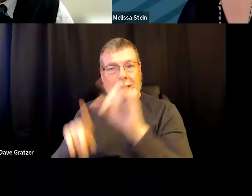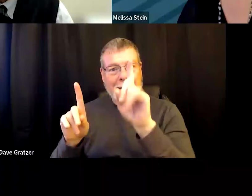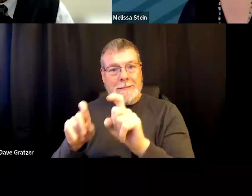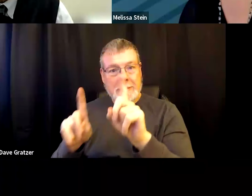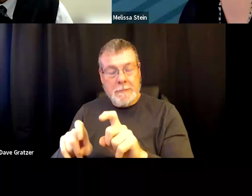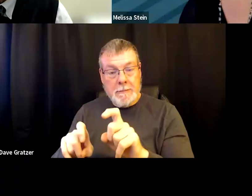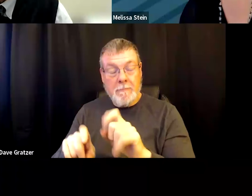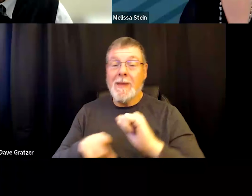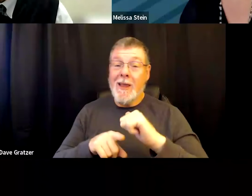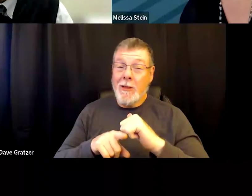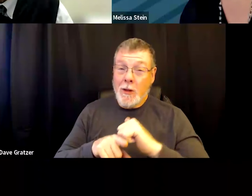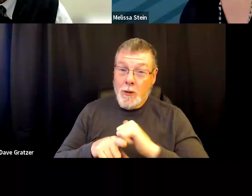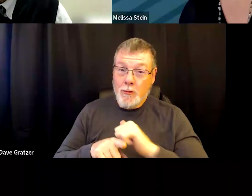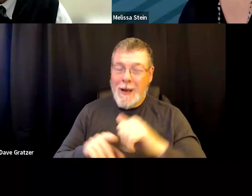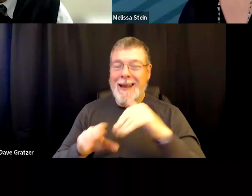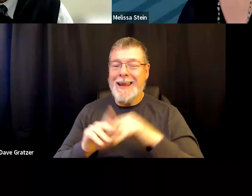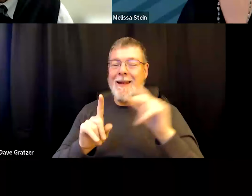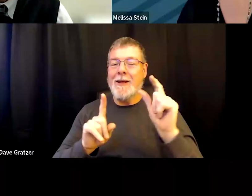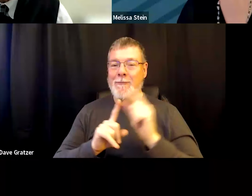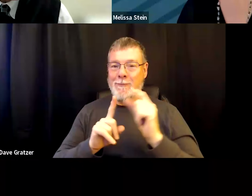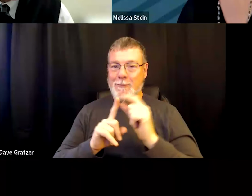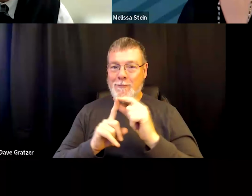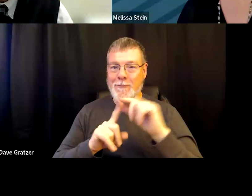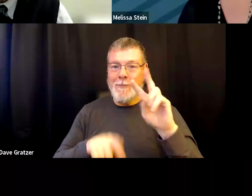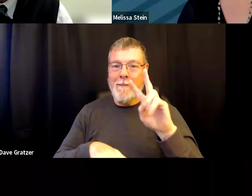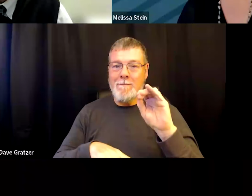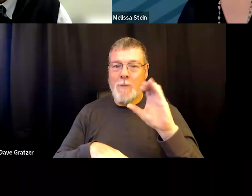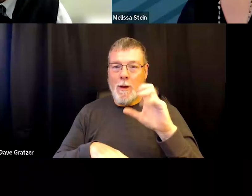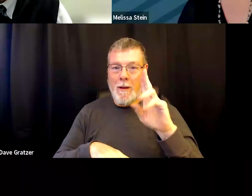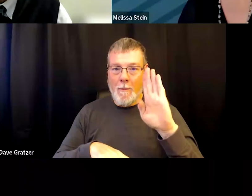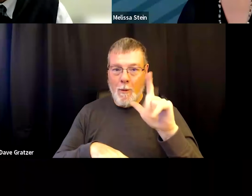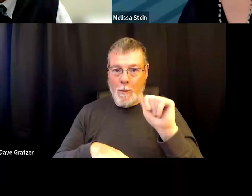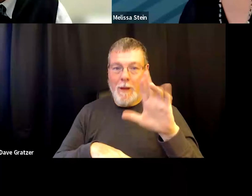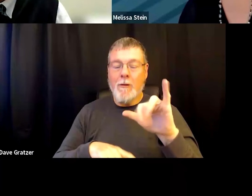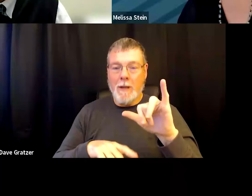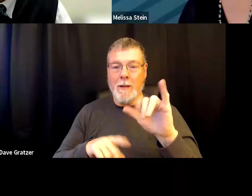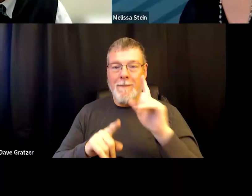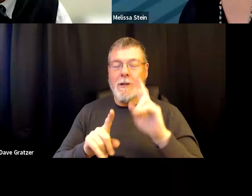The training I think is in the vocabulary of the types of terms for the symptoms, et cetera.